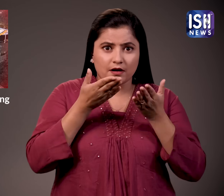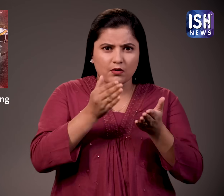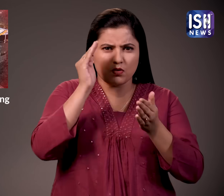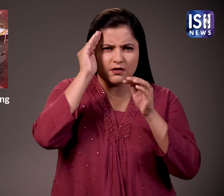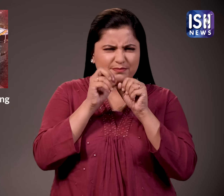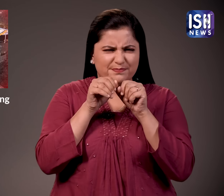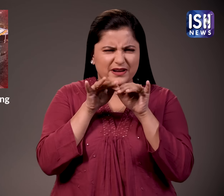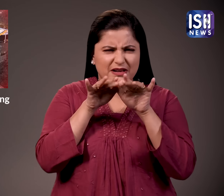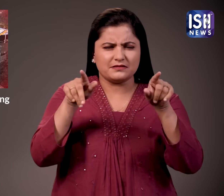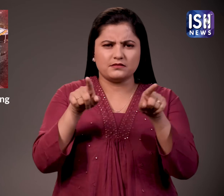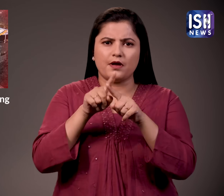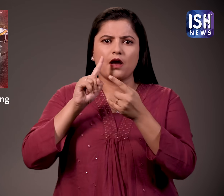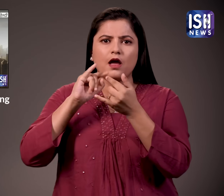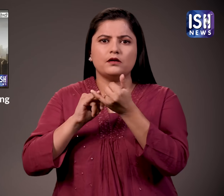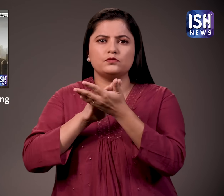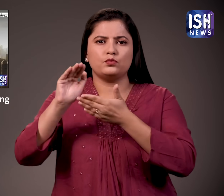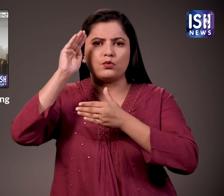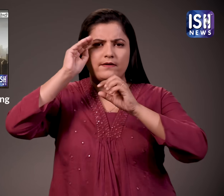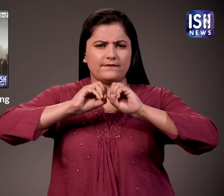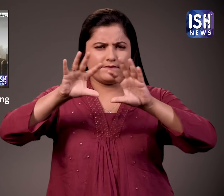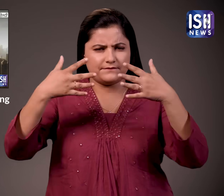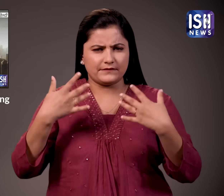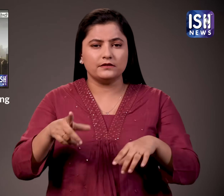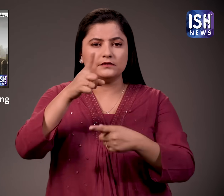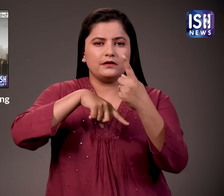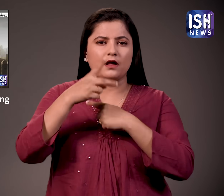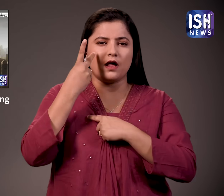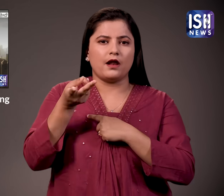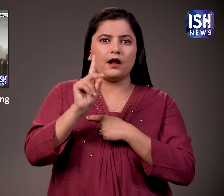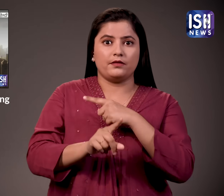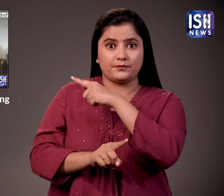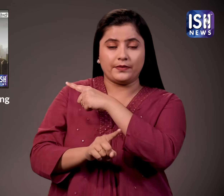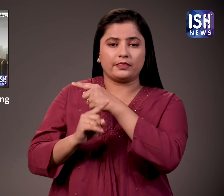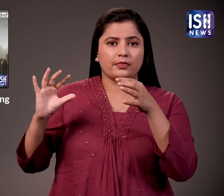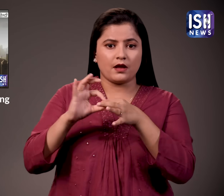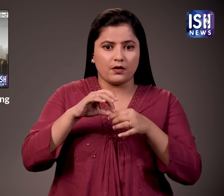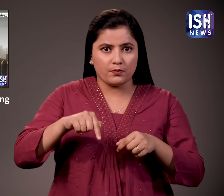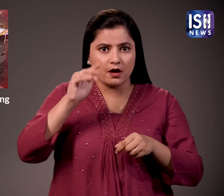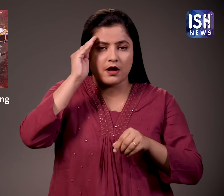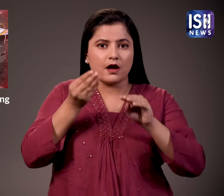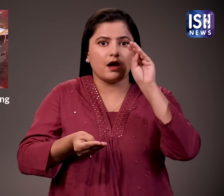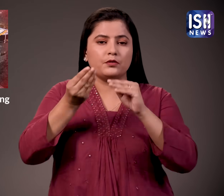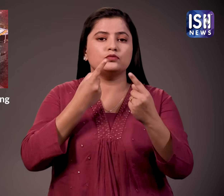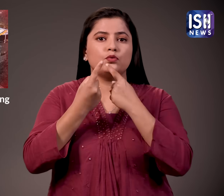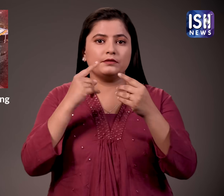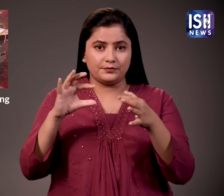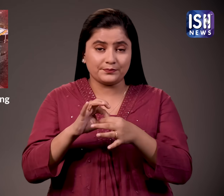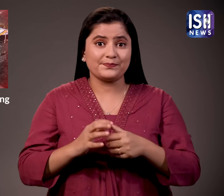The news became viral and even ISH News had released a video about it. You can watch it here. Now there is an update on it.